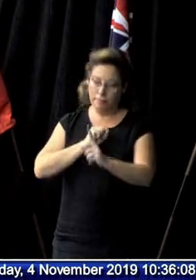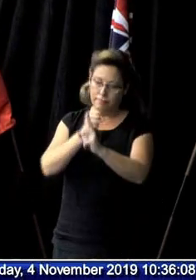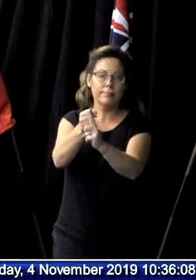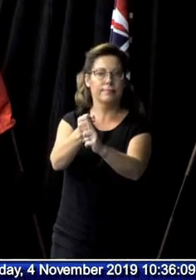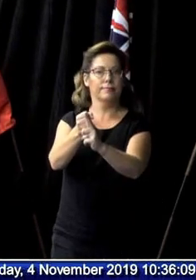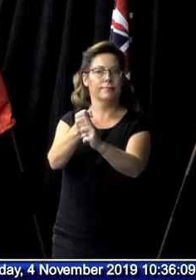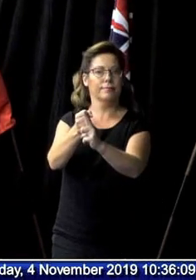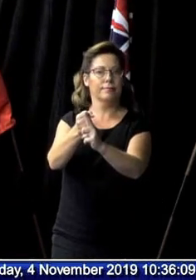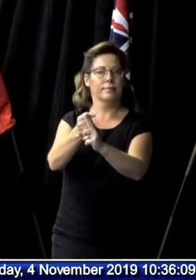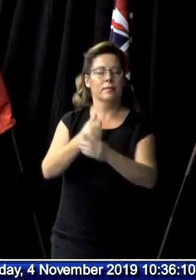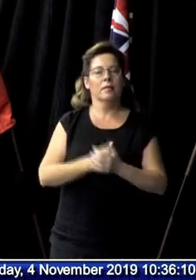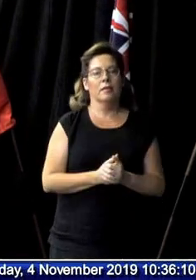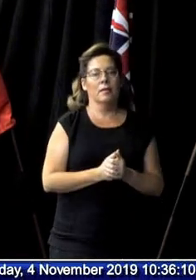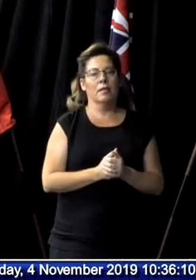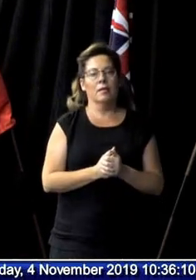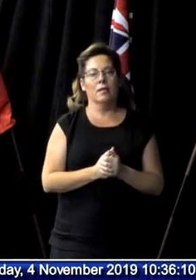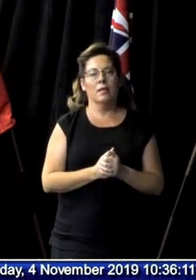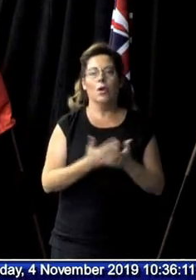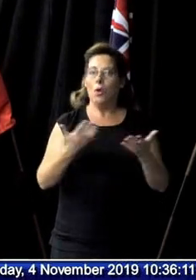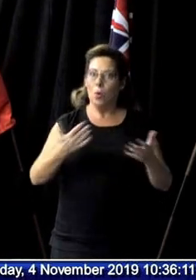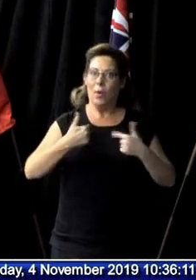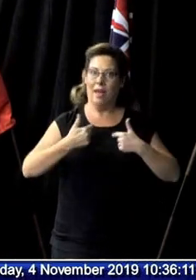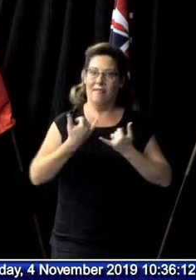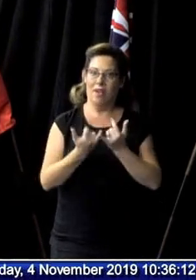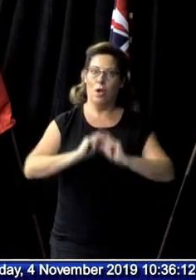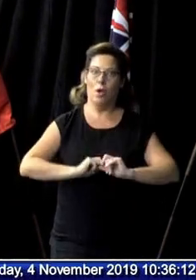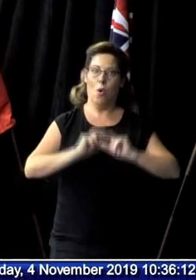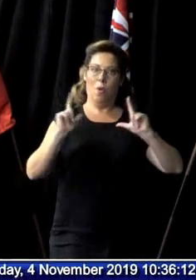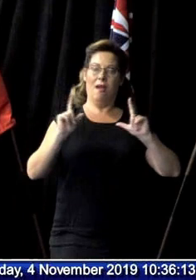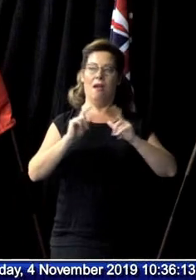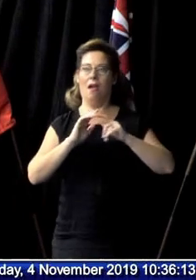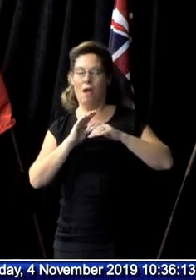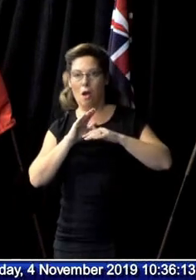We’re also conscious of the need to take into account the multiple and cumulative